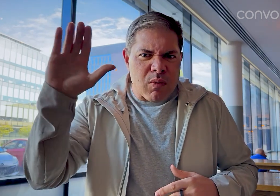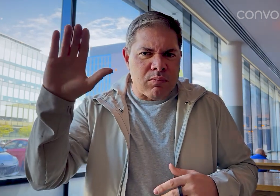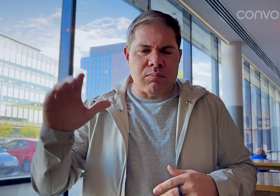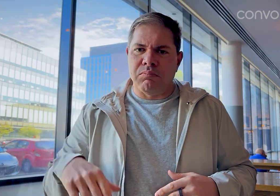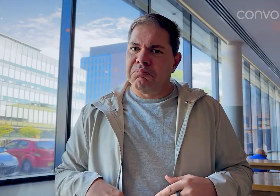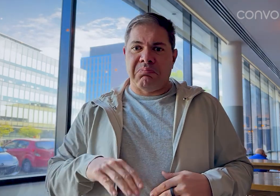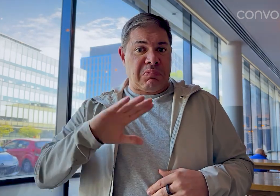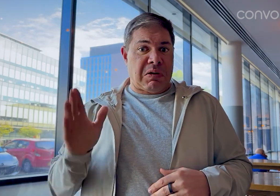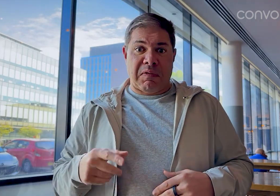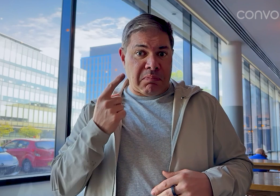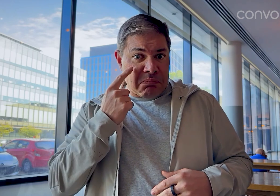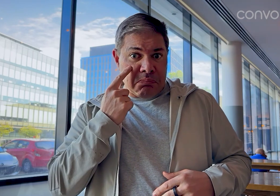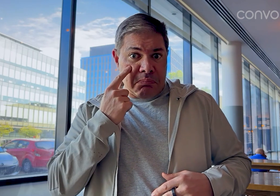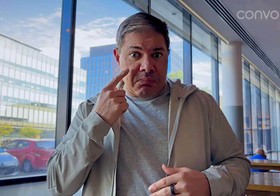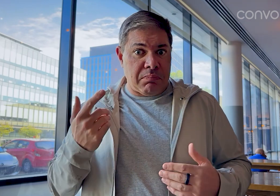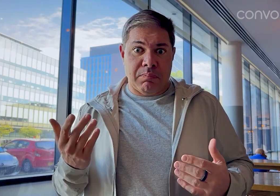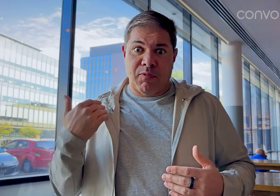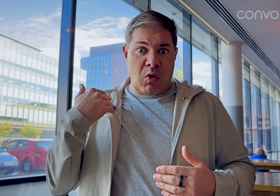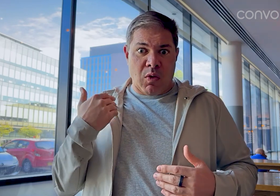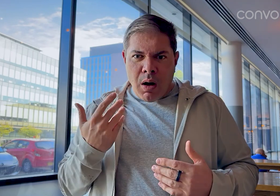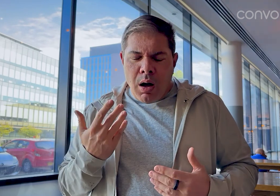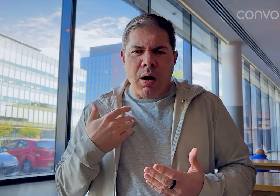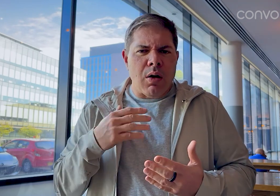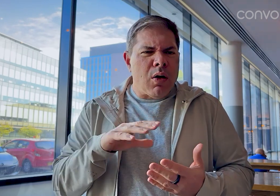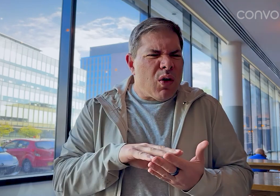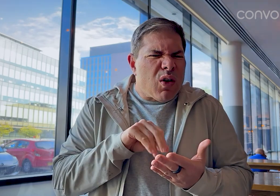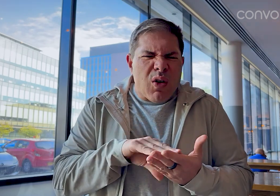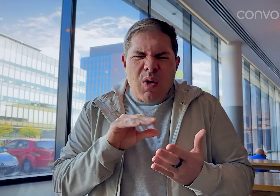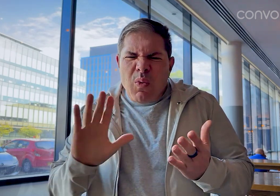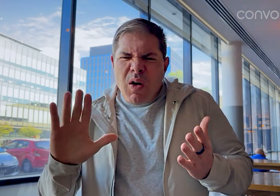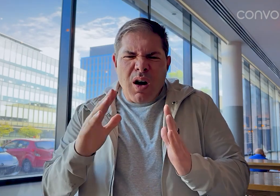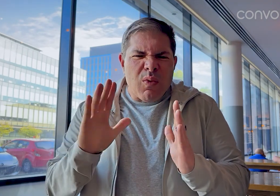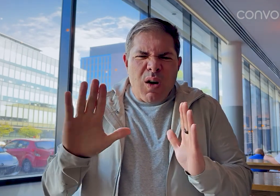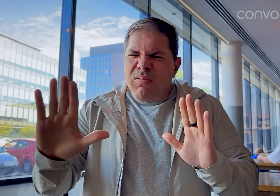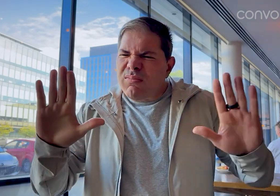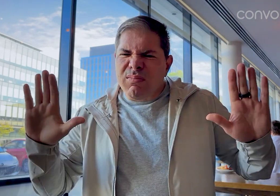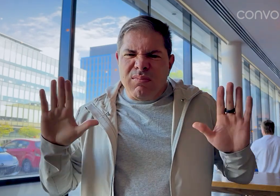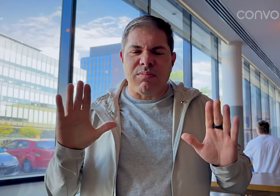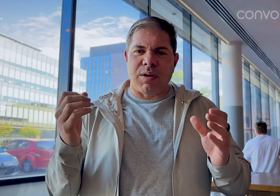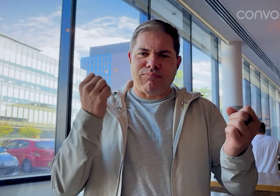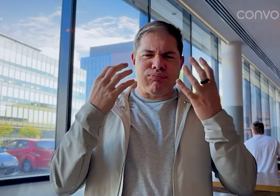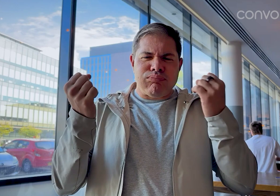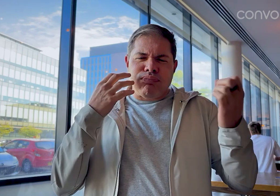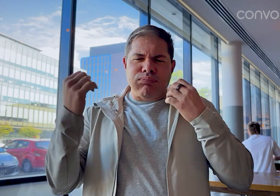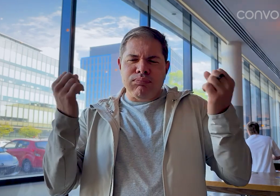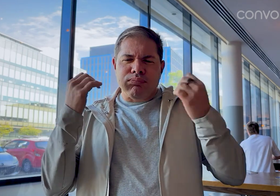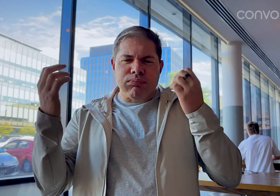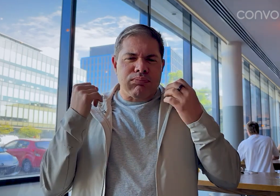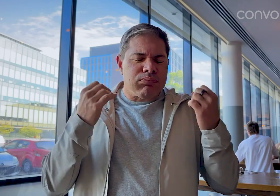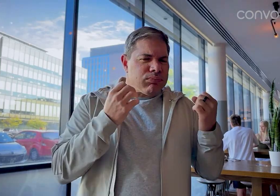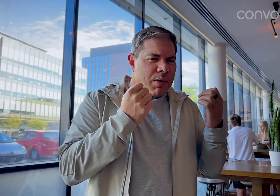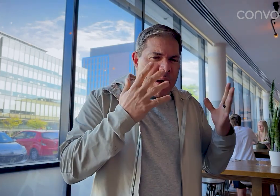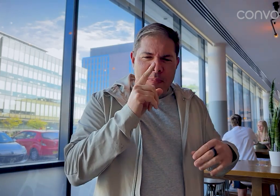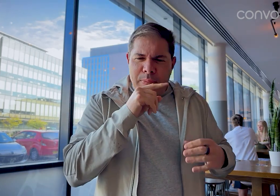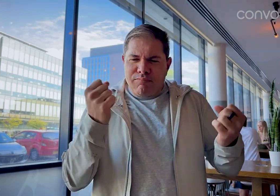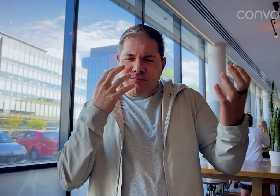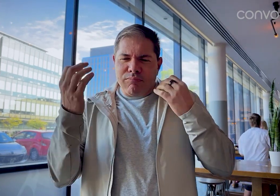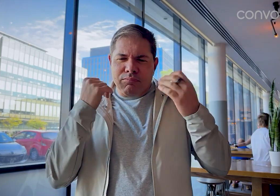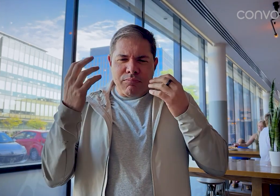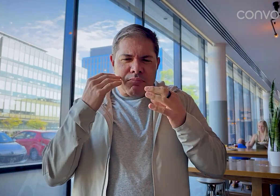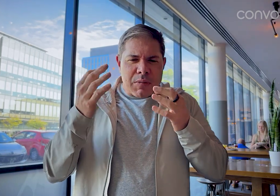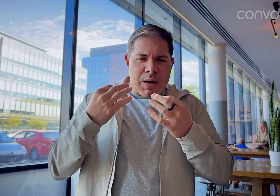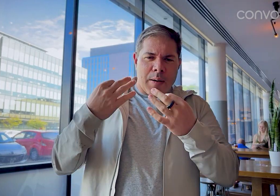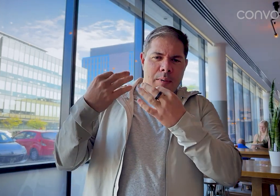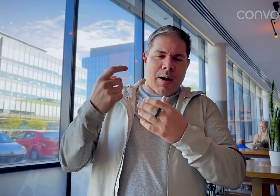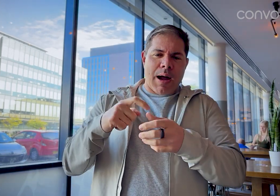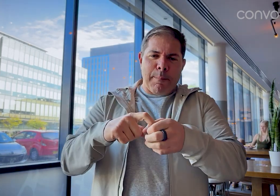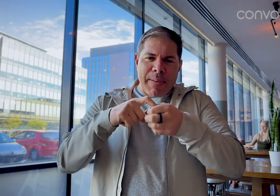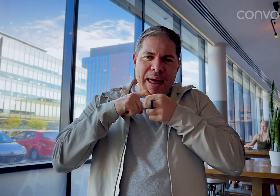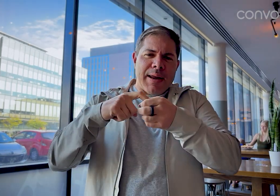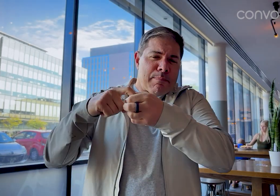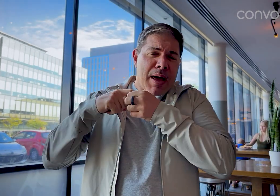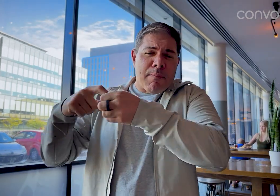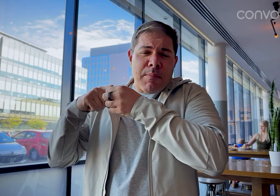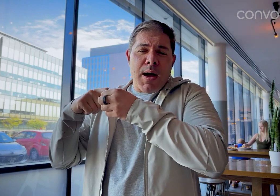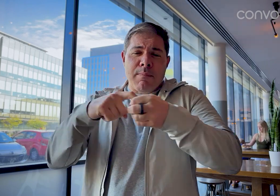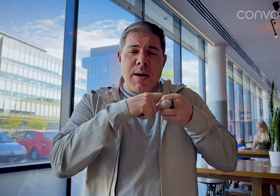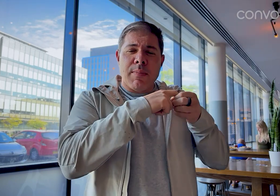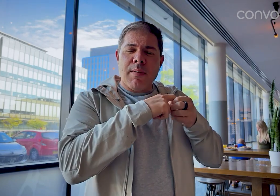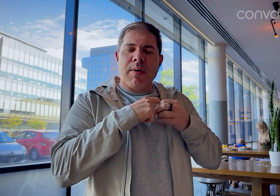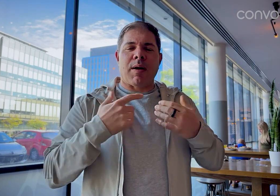I’d never seen this game before and learned about the rules from so many helpful people.